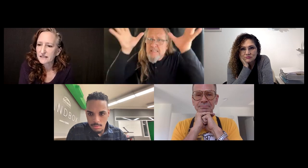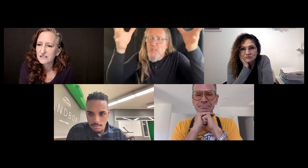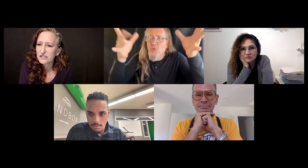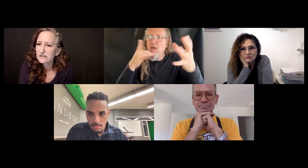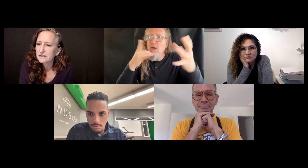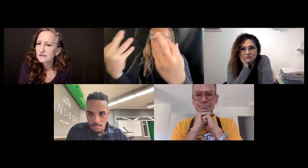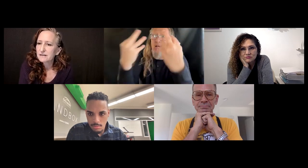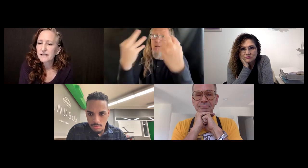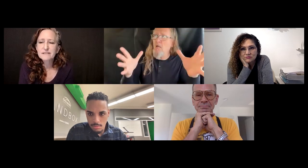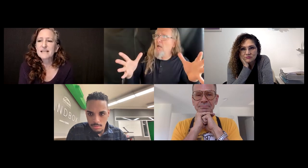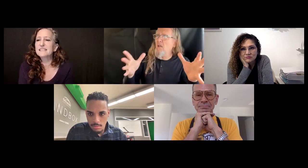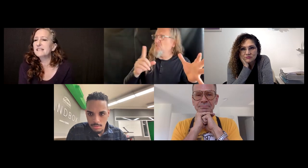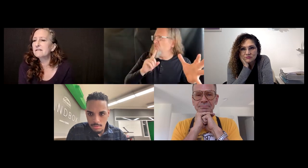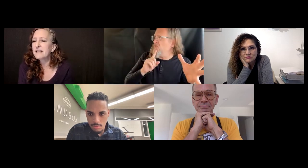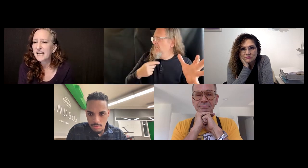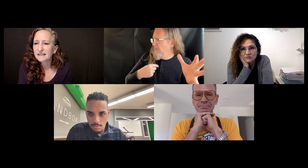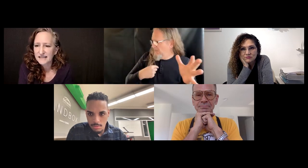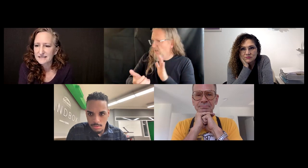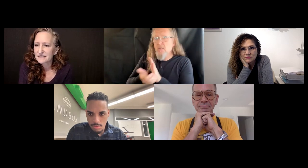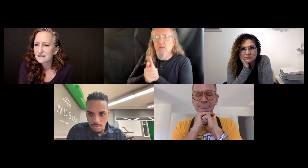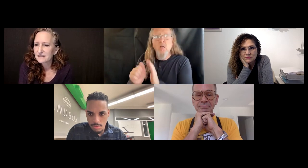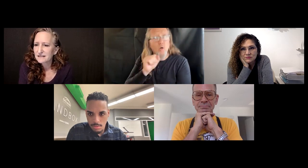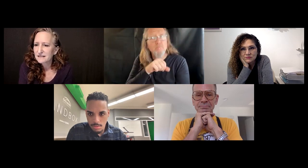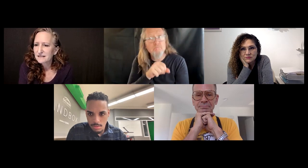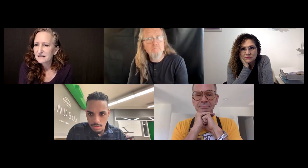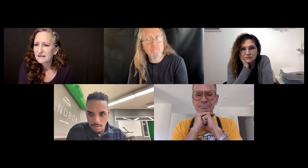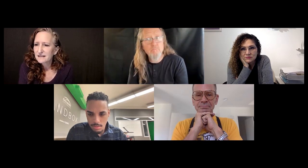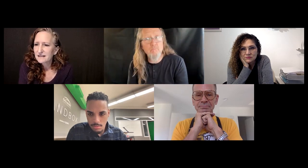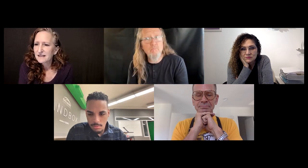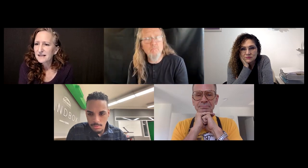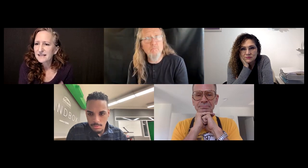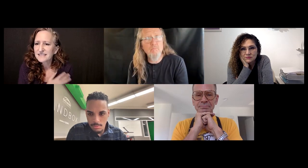It was like a deer in the headlights, he said.